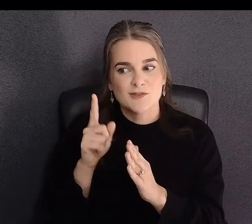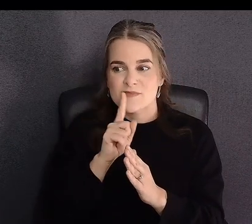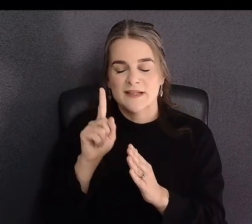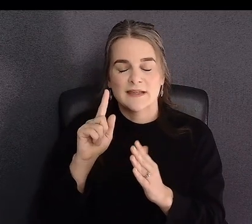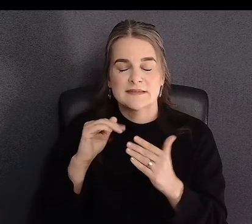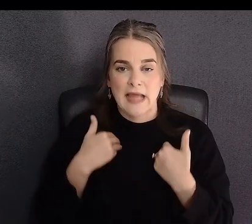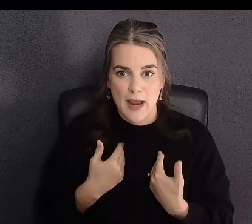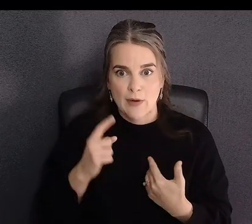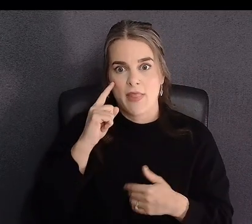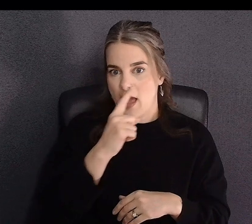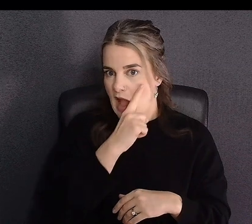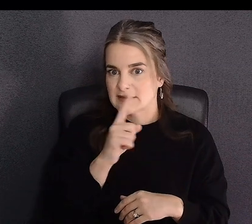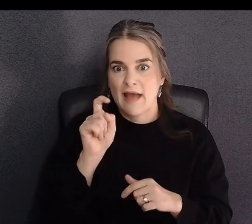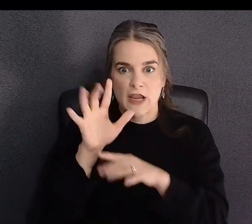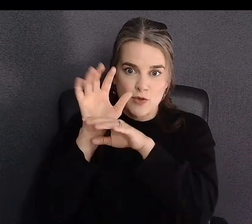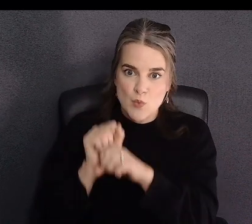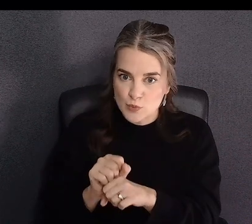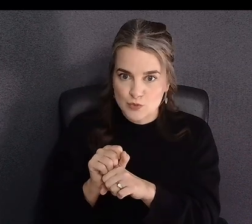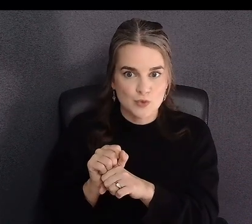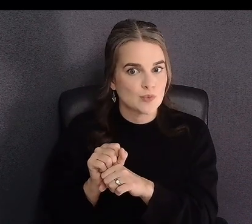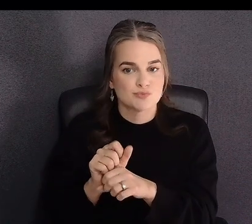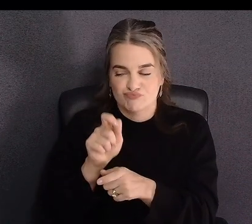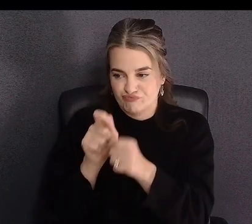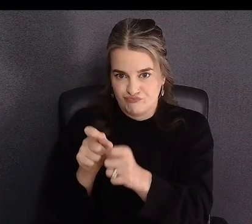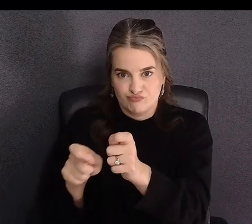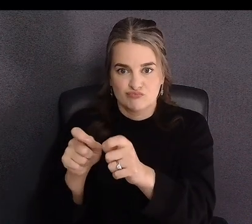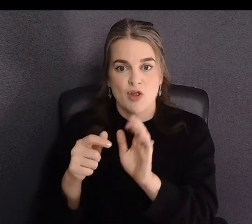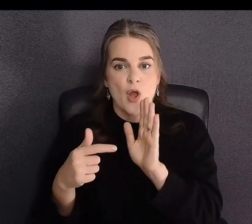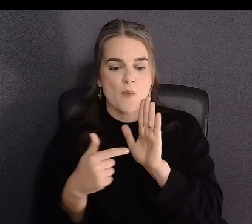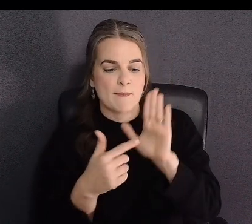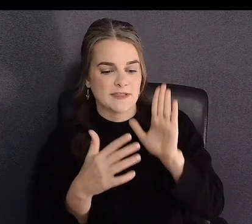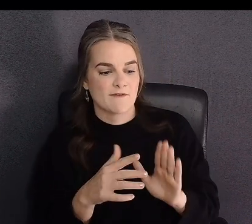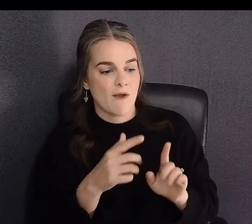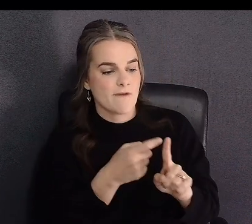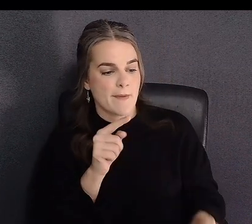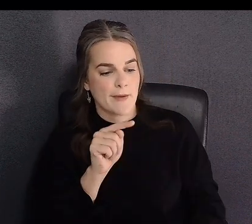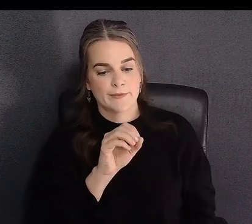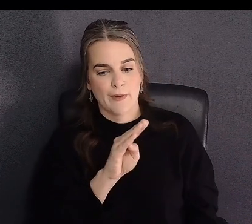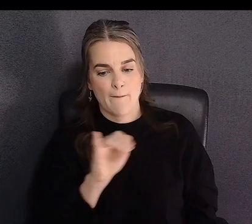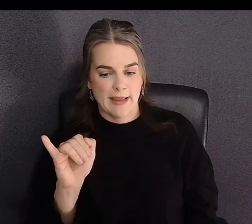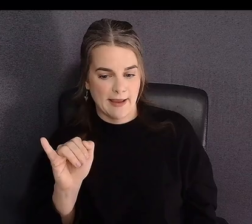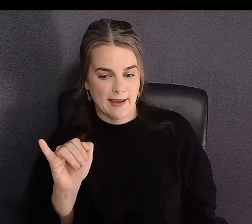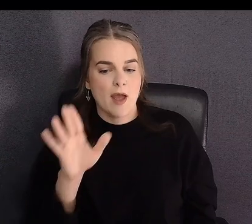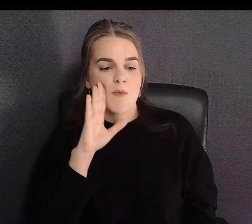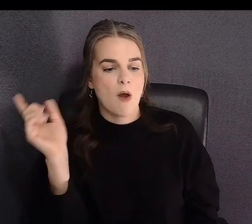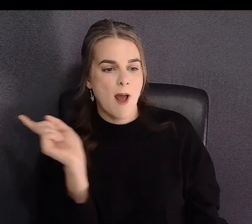So they have to get used to and adjusted. So a rep from Tobii will come out and work with the patient.